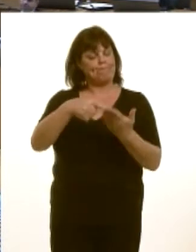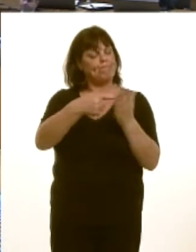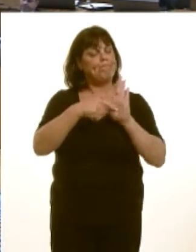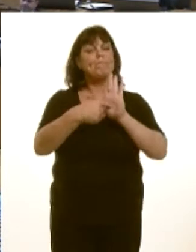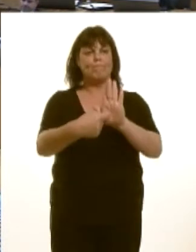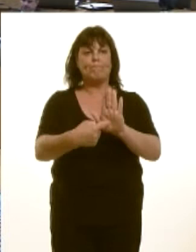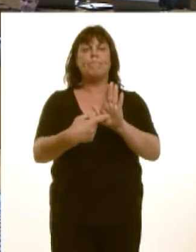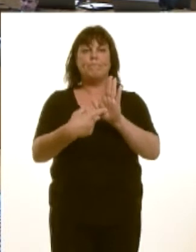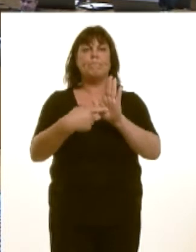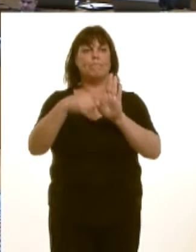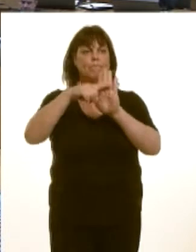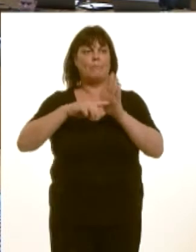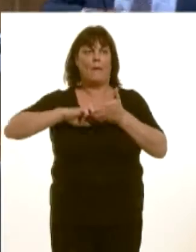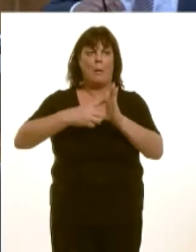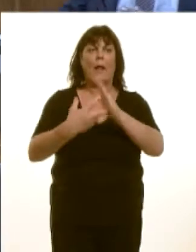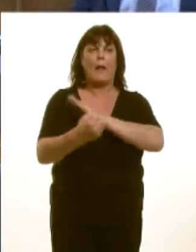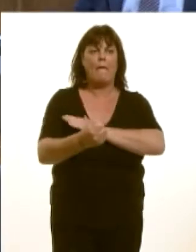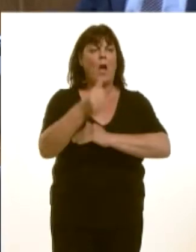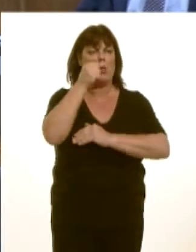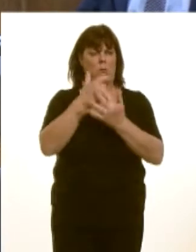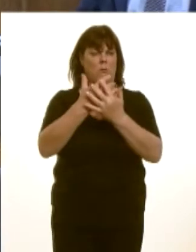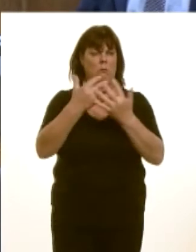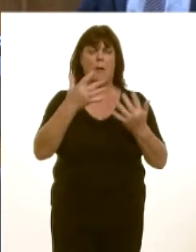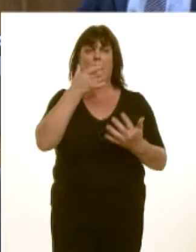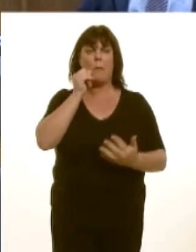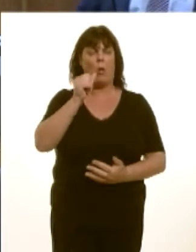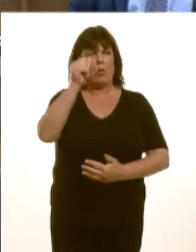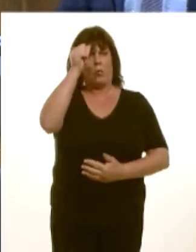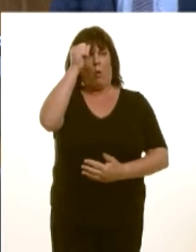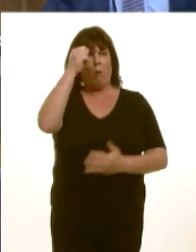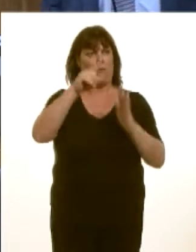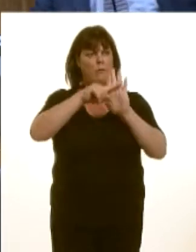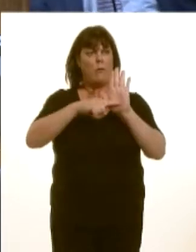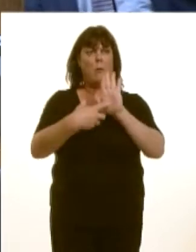that there are many who are aware of that framework.